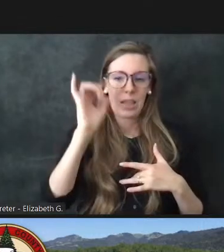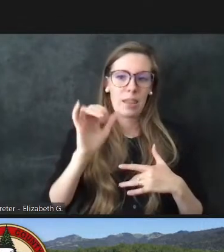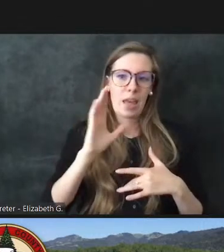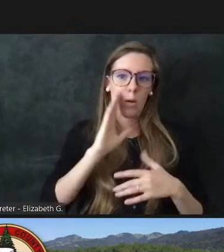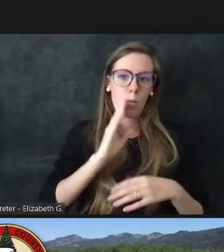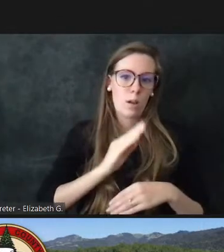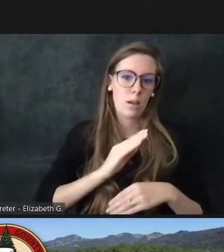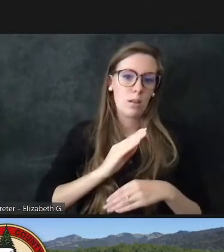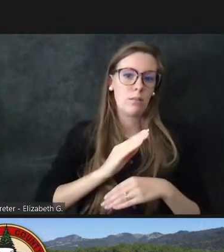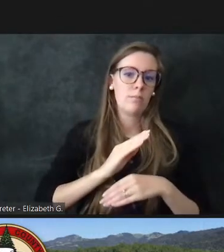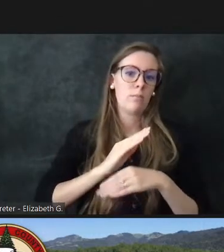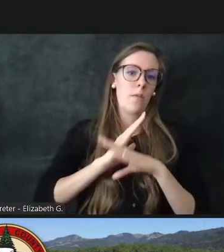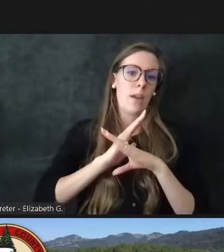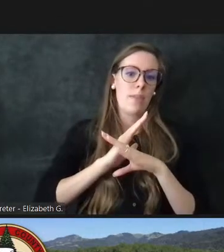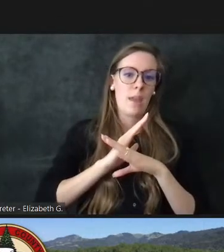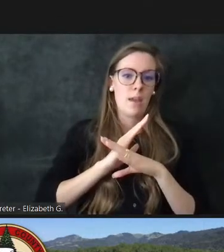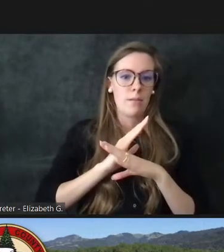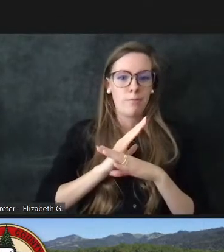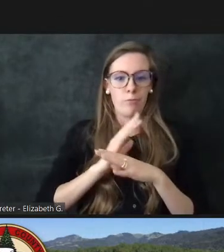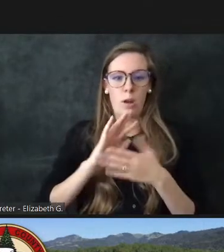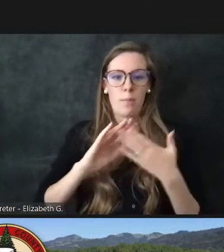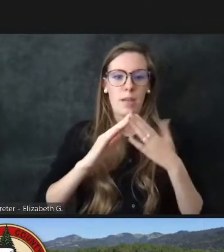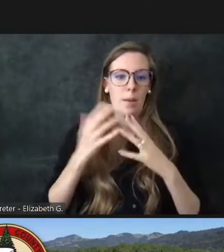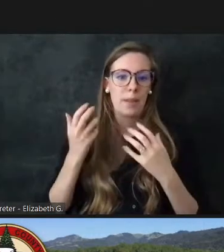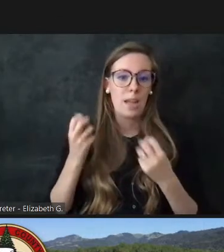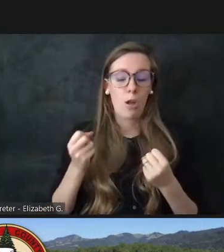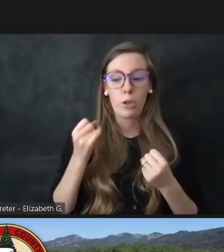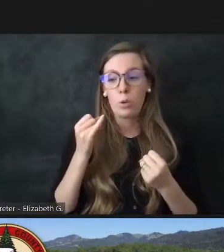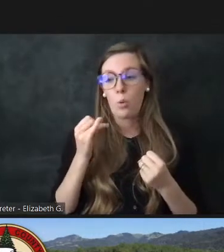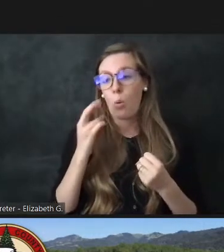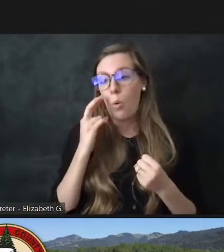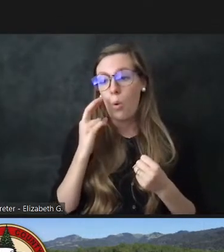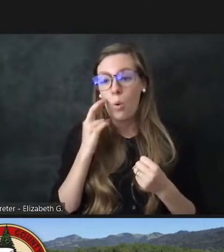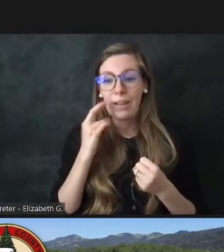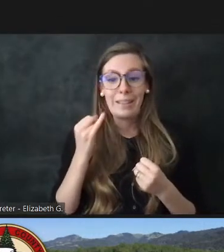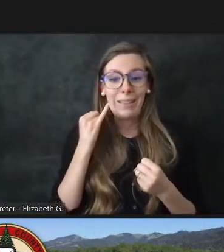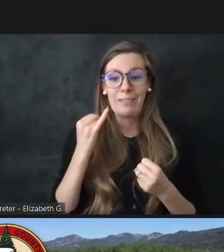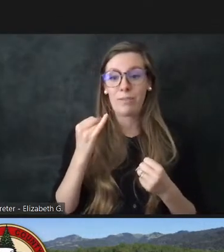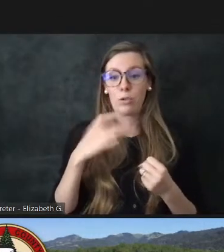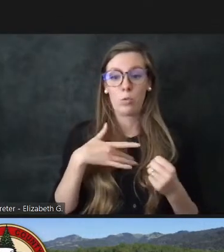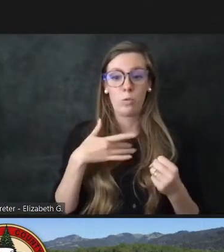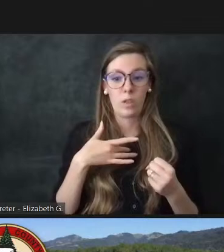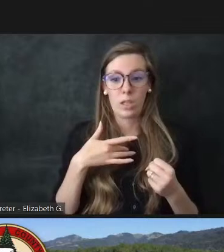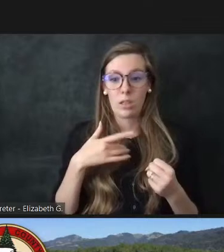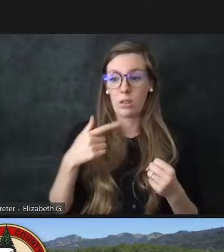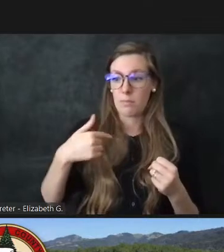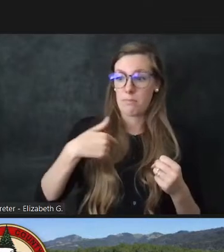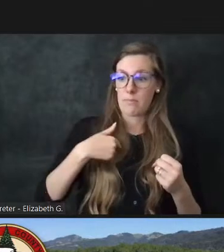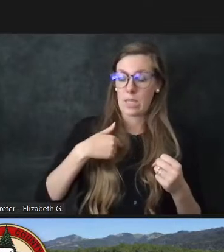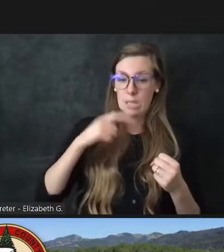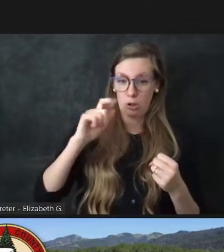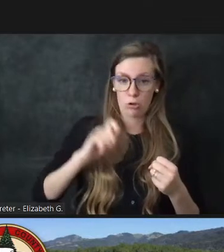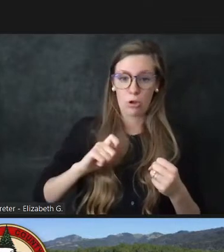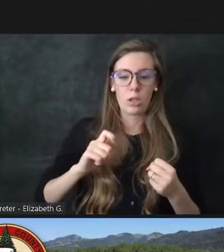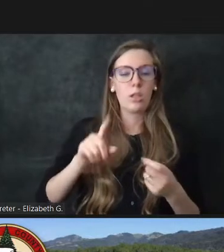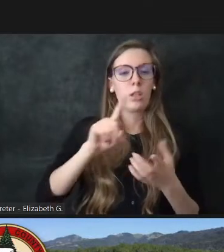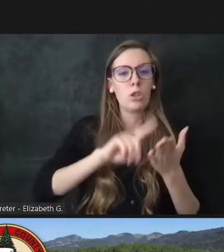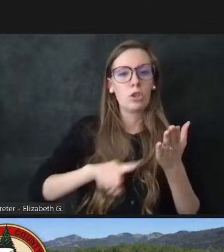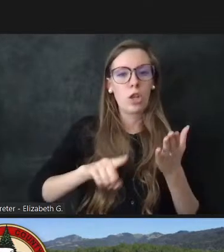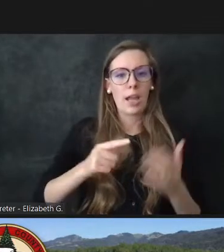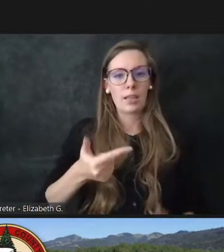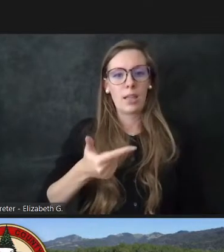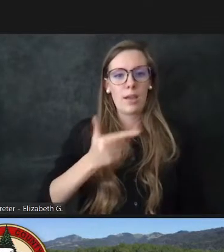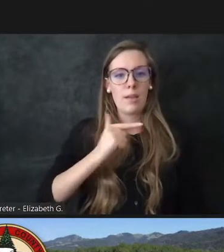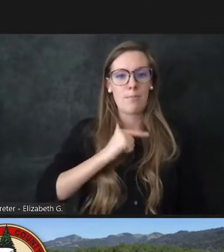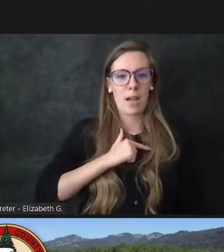doctor, or if you feel that you are eligible to go to the my turn pot dot